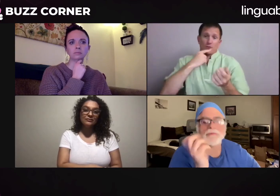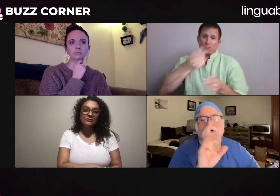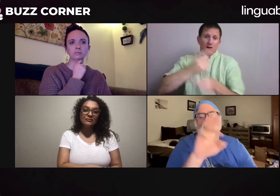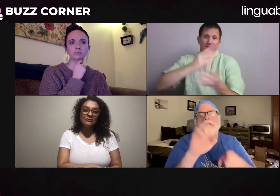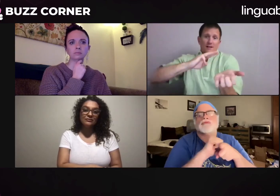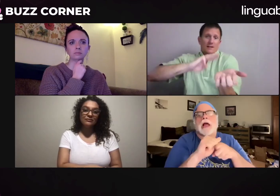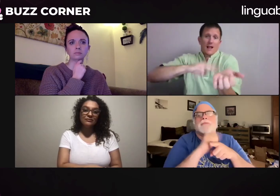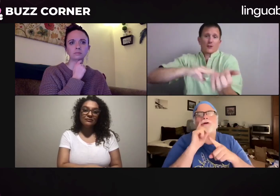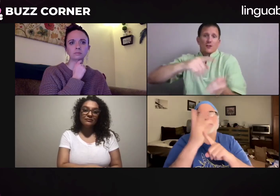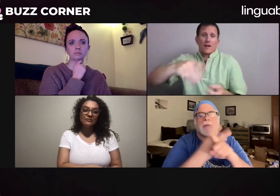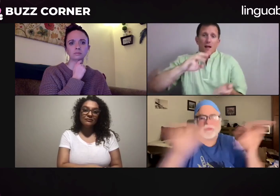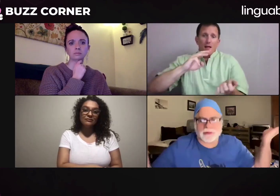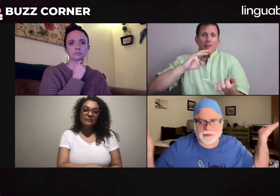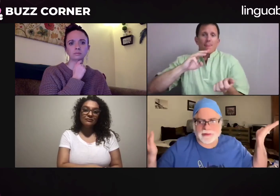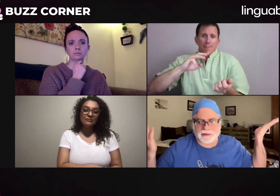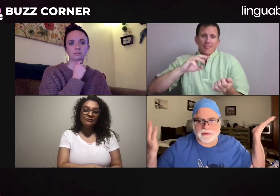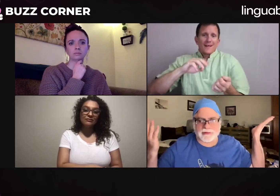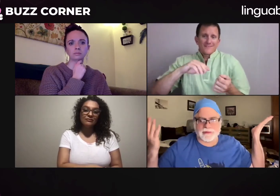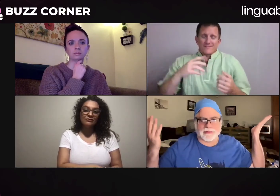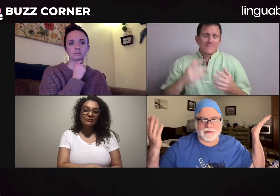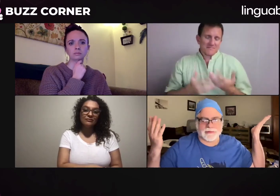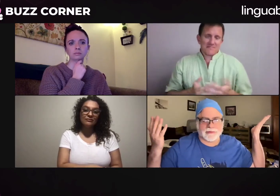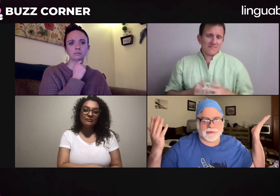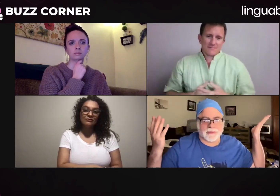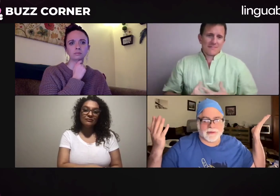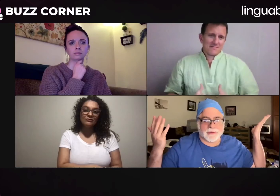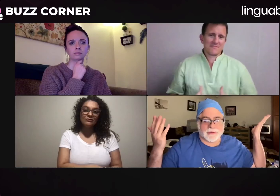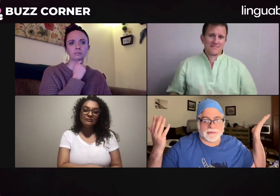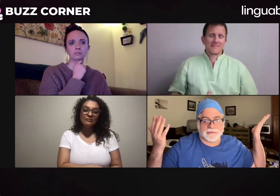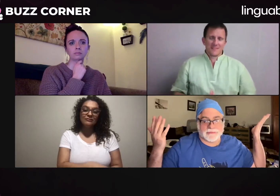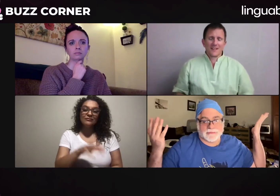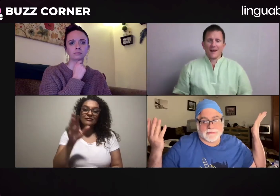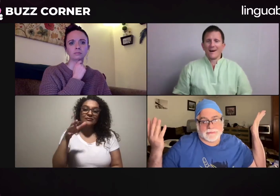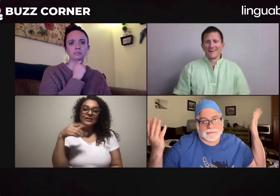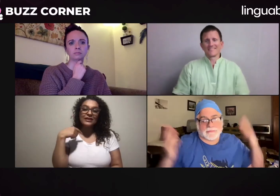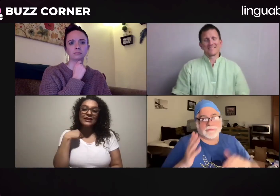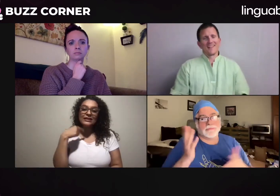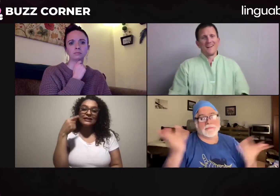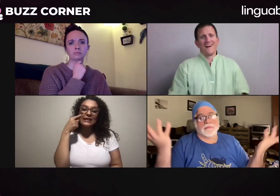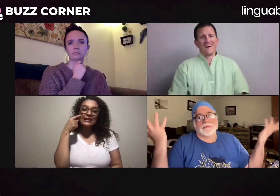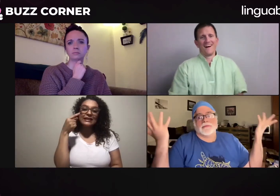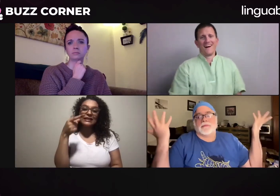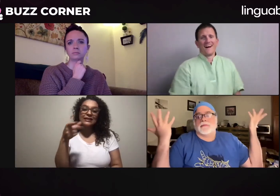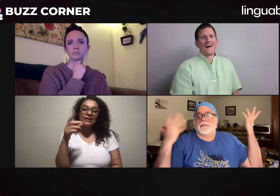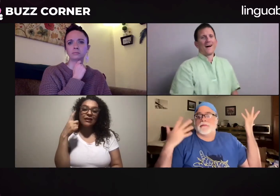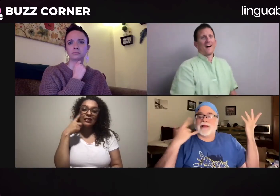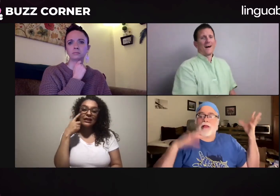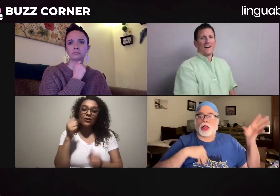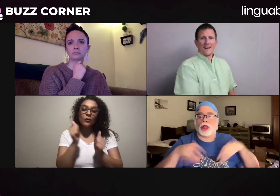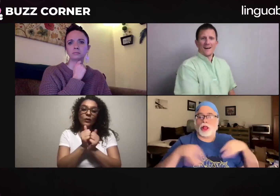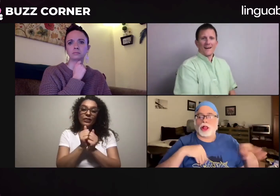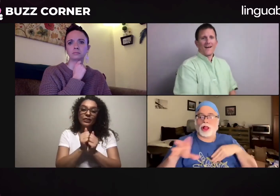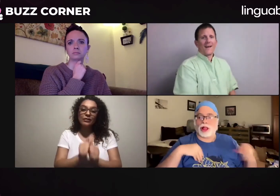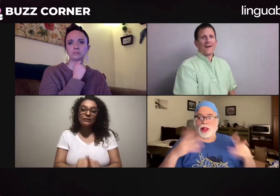Or perhaps a retraining for six months, maybe something like that,